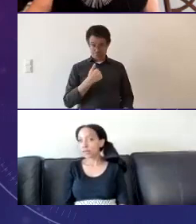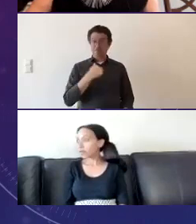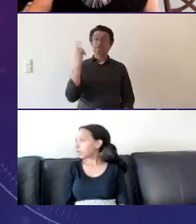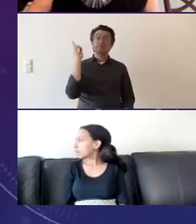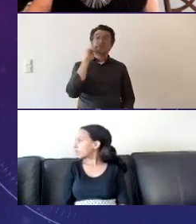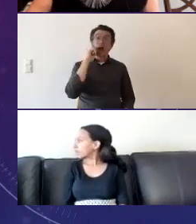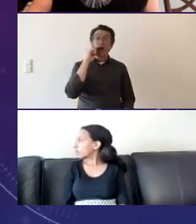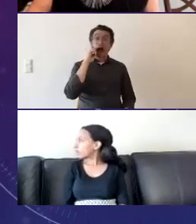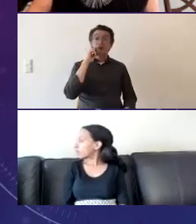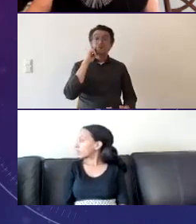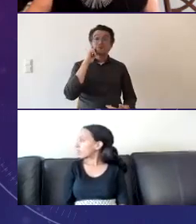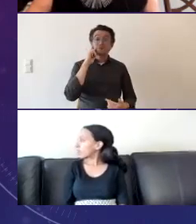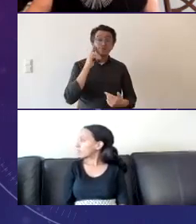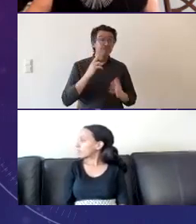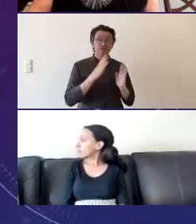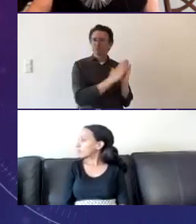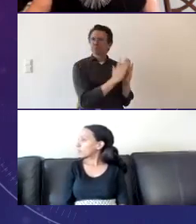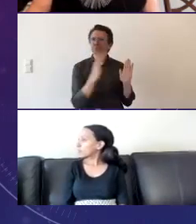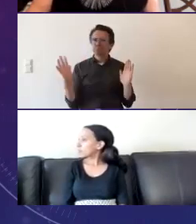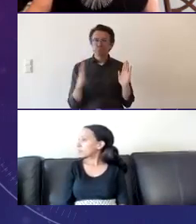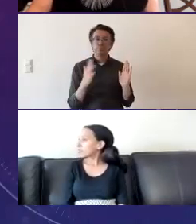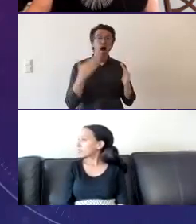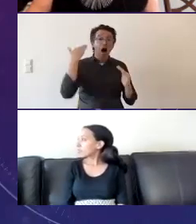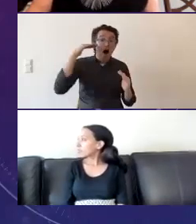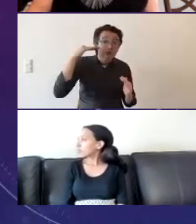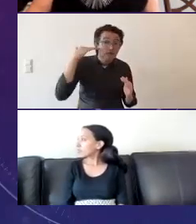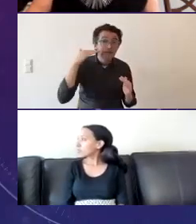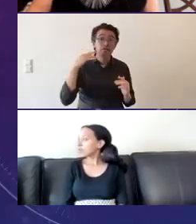with the help of a hearing aid or a cochlear implant they may be able to